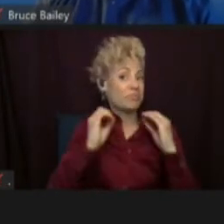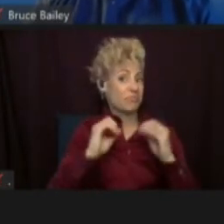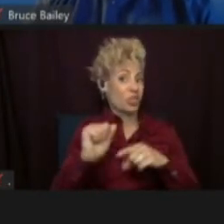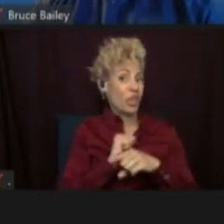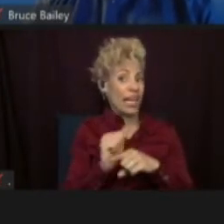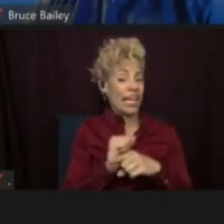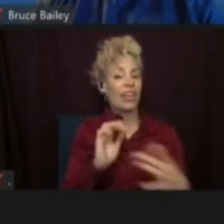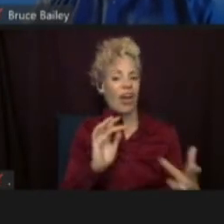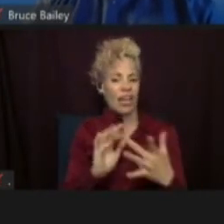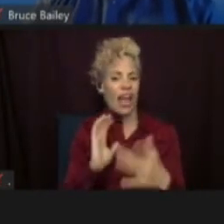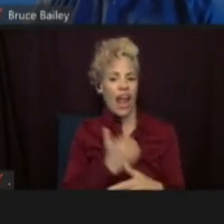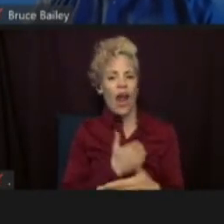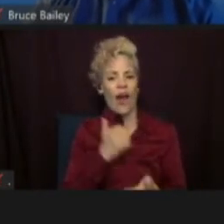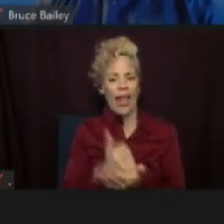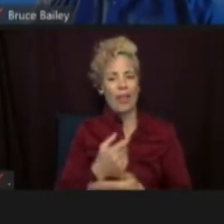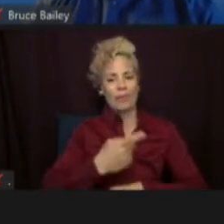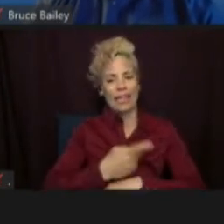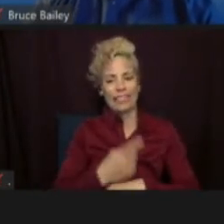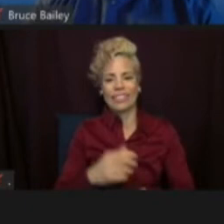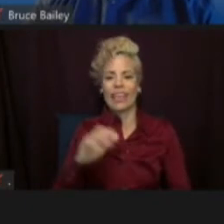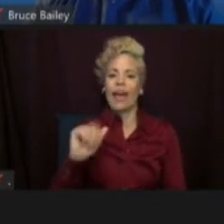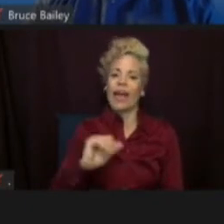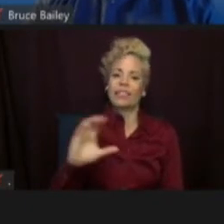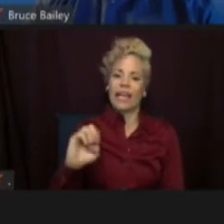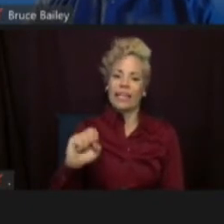at accessibility@hq.dhs.gov.